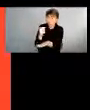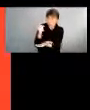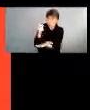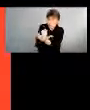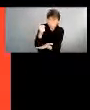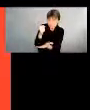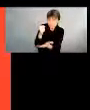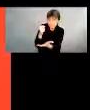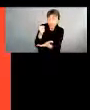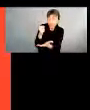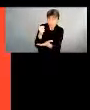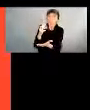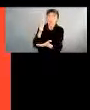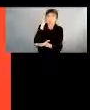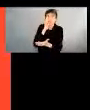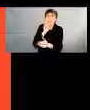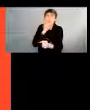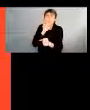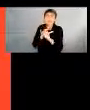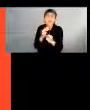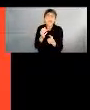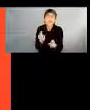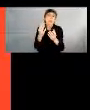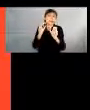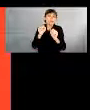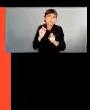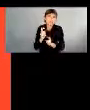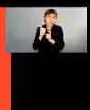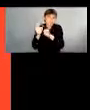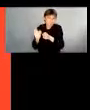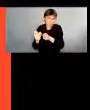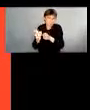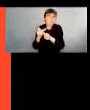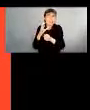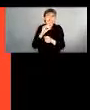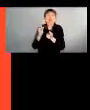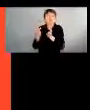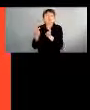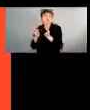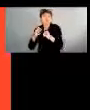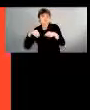amount that we are able to contribute, and the service provider will send us an invoice